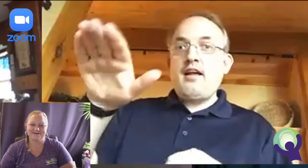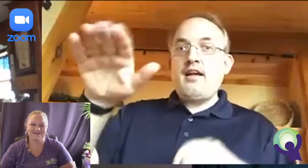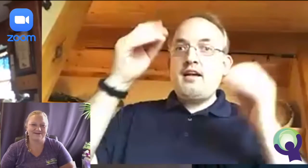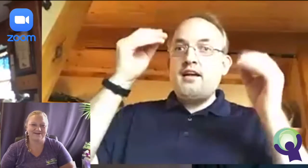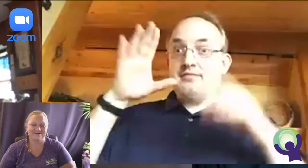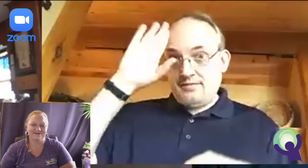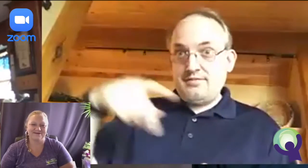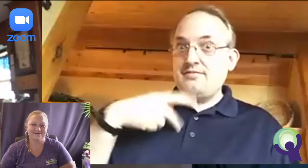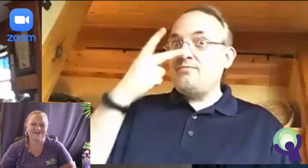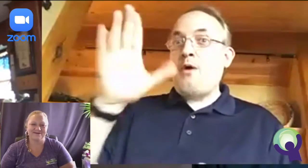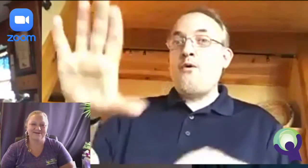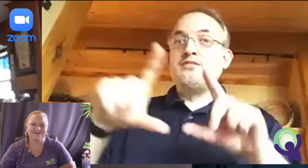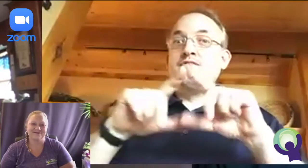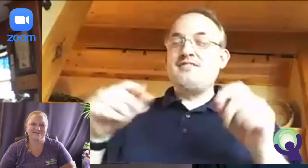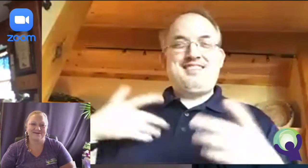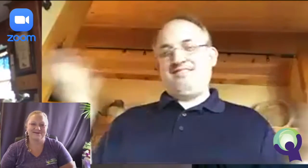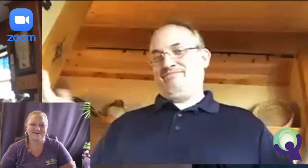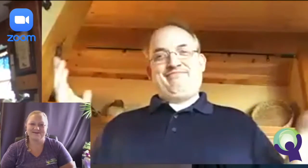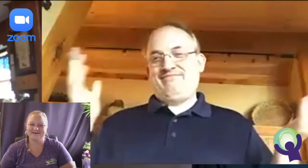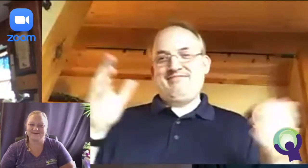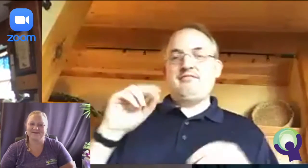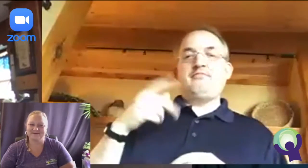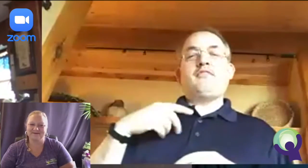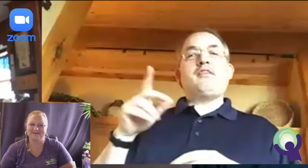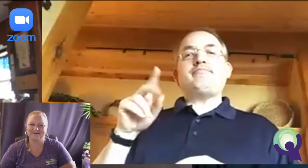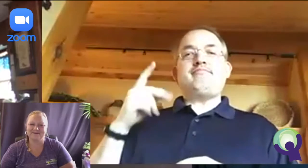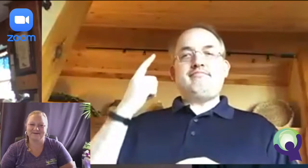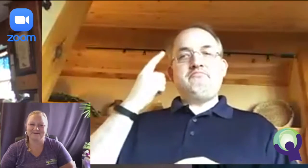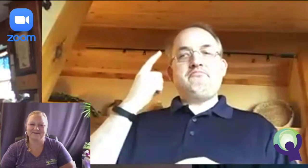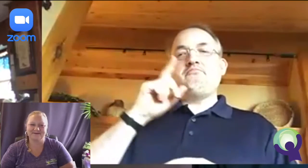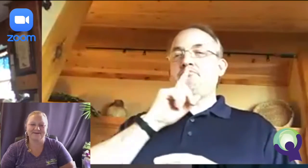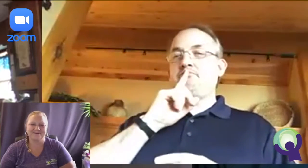I working there, I was able to see what they were buying and so of course you had to learn to be